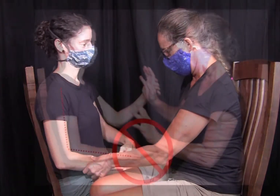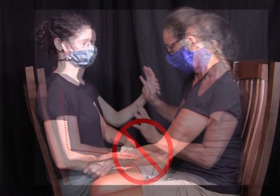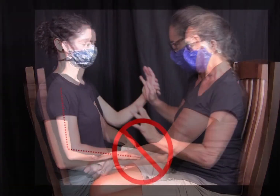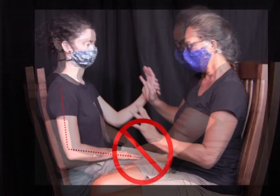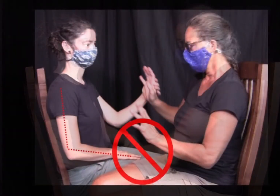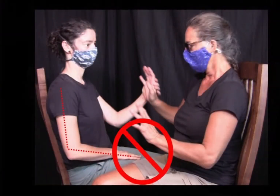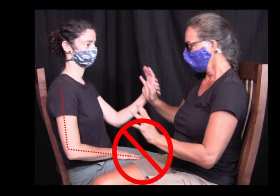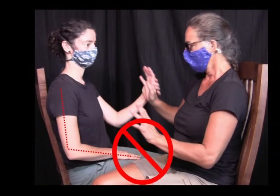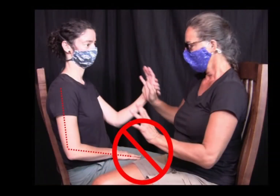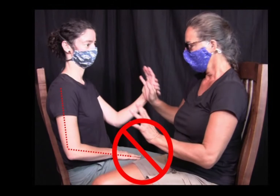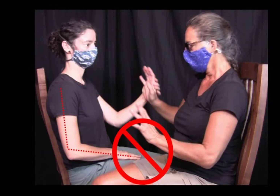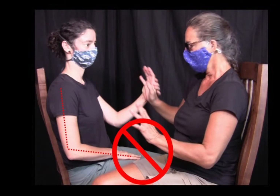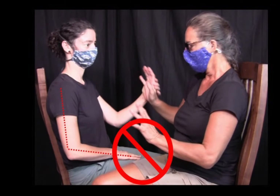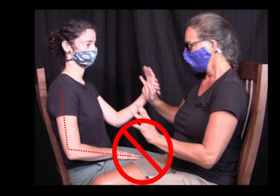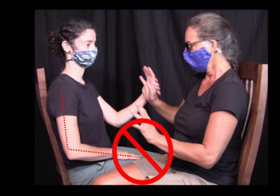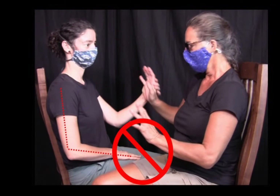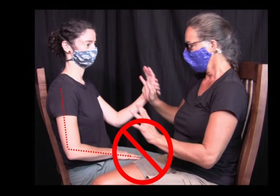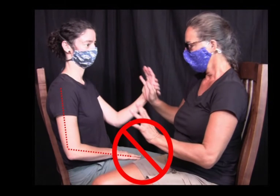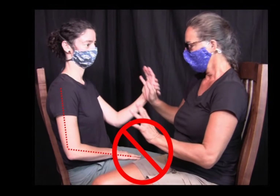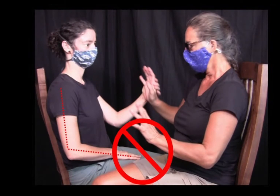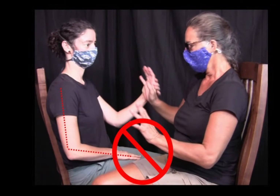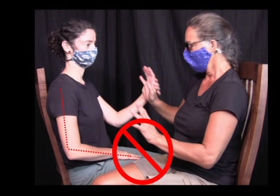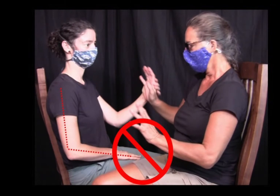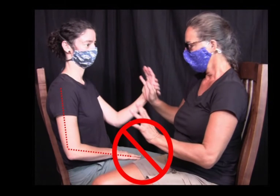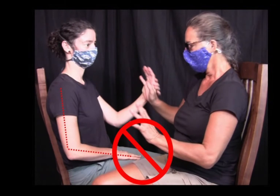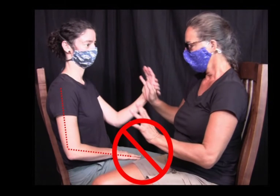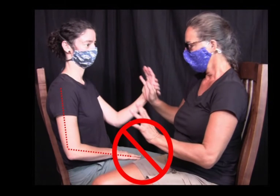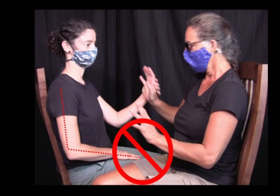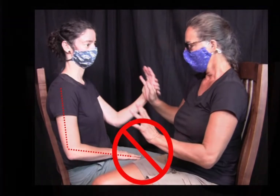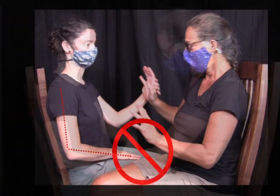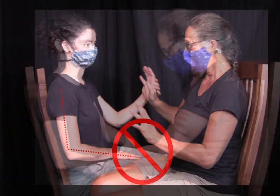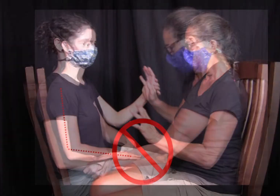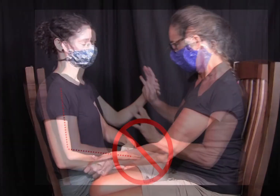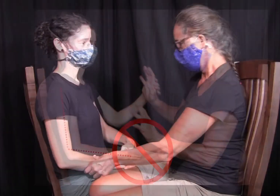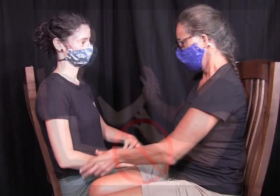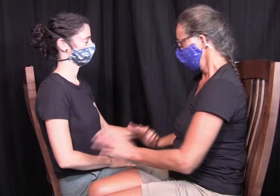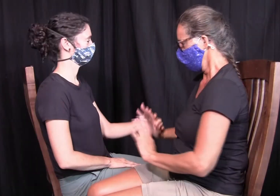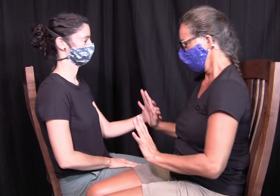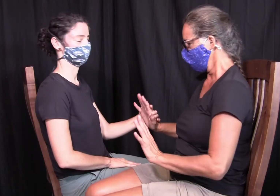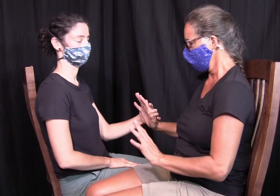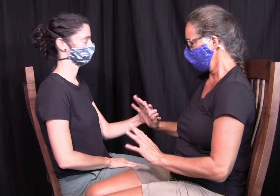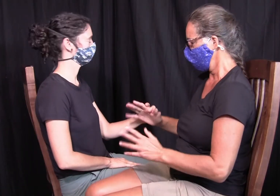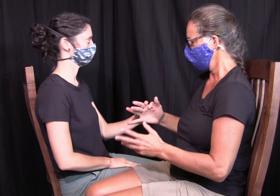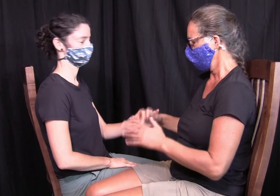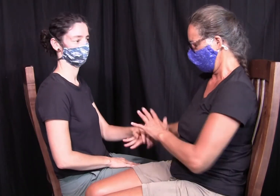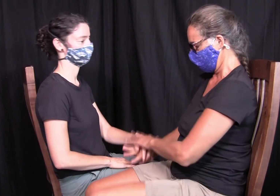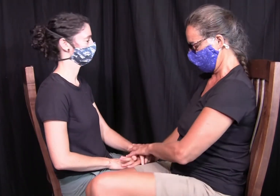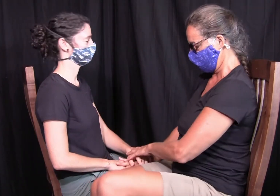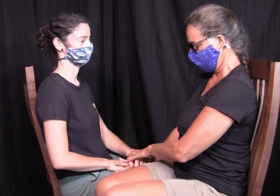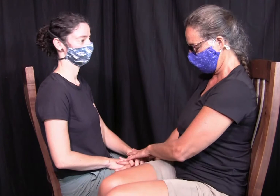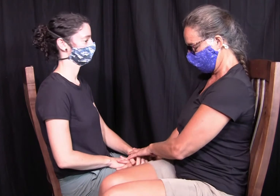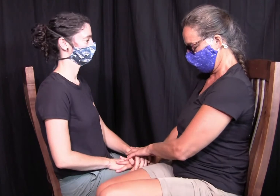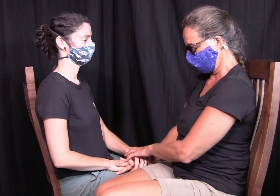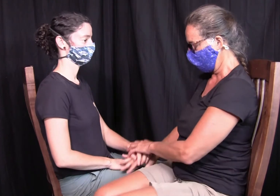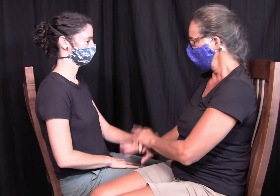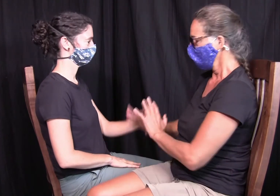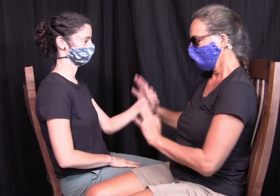Your backchanneling hand is never resting on your own leg, like in this red circle. And our legs are never separated from one another.